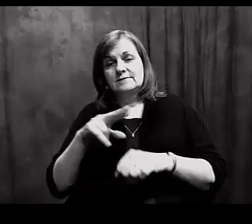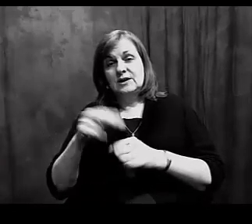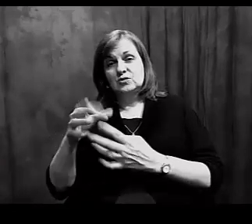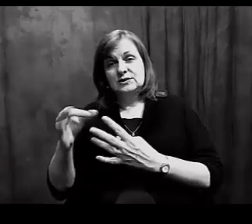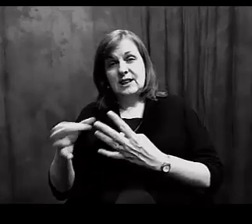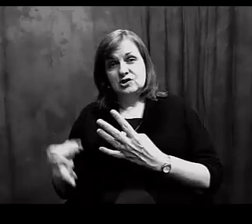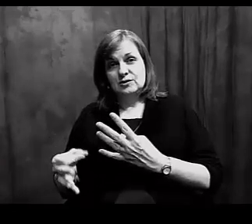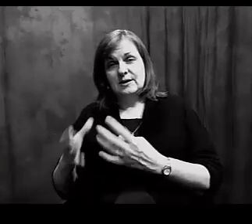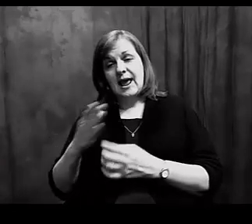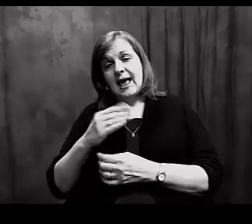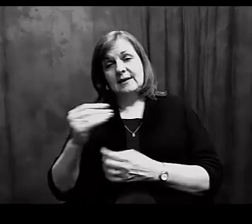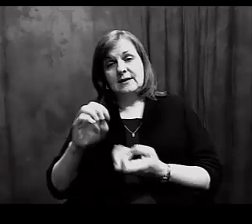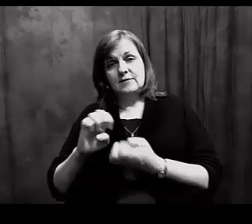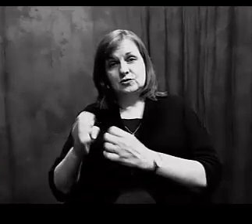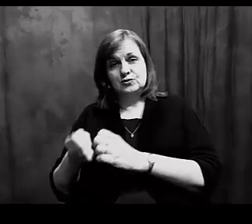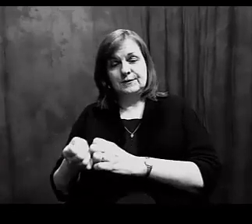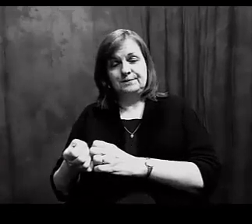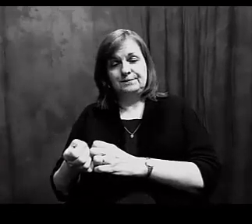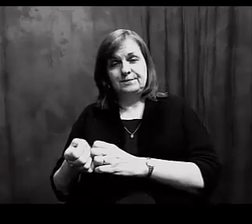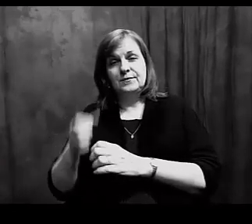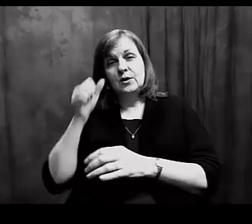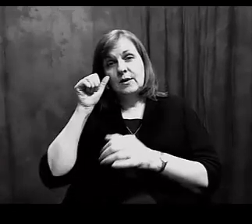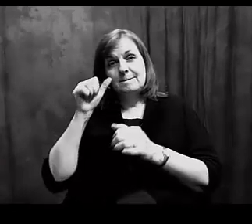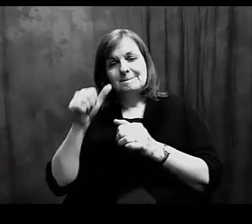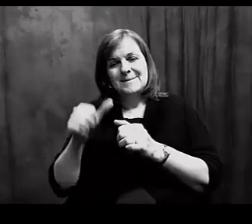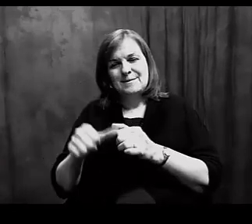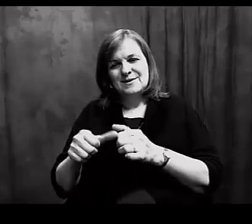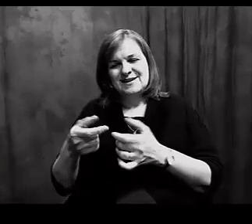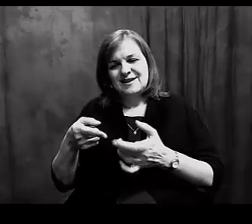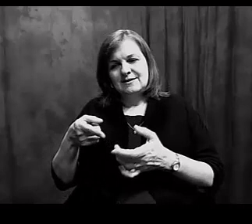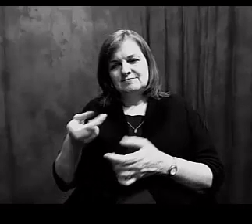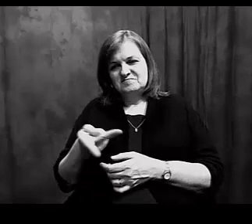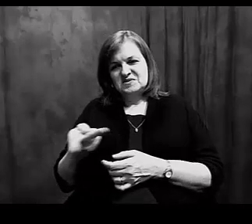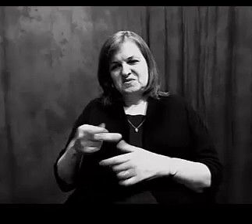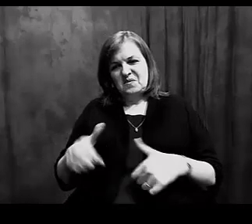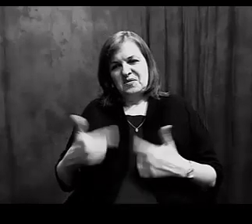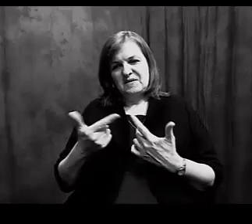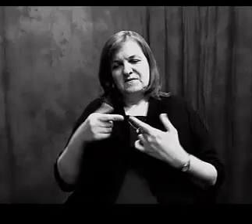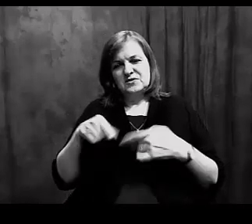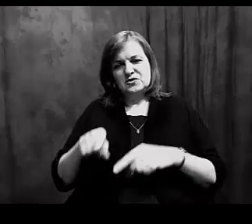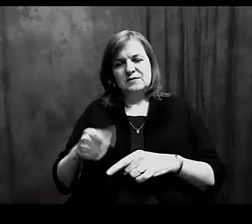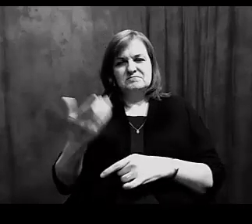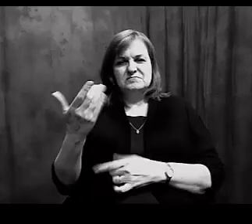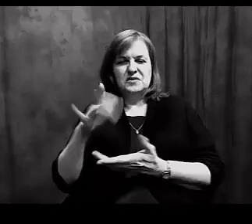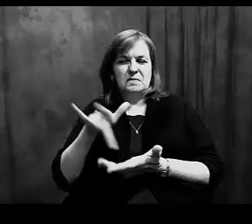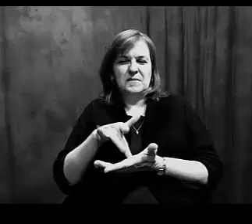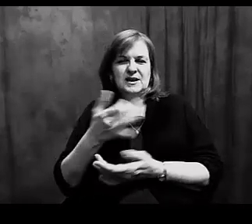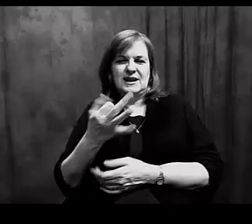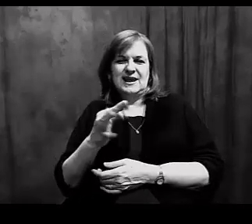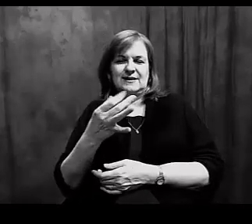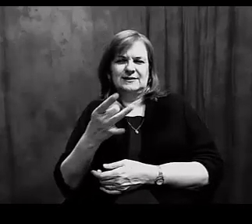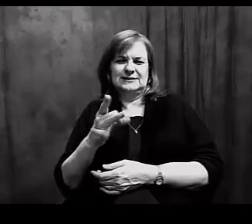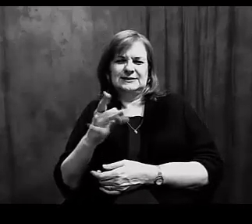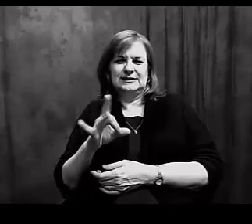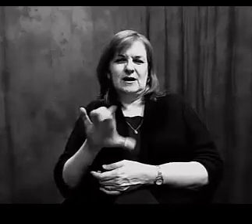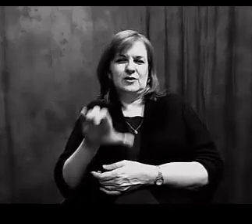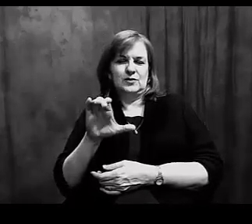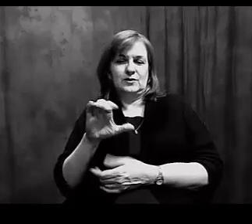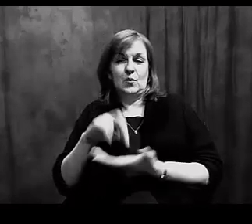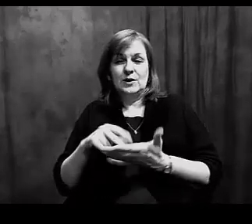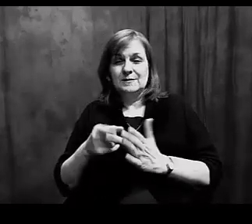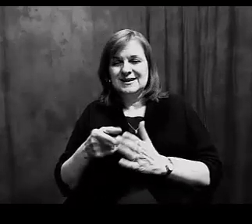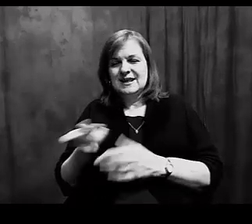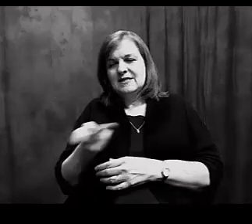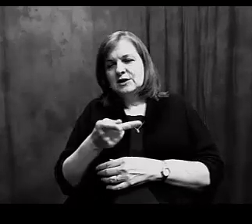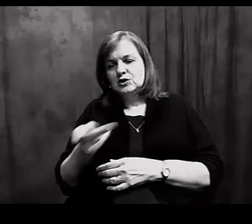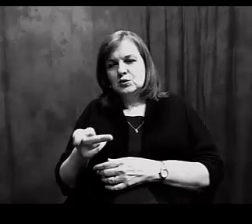of the idea of natural selection and evolution you have to keep in mind that this is mid 1800's so cofounders means means they